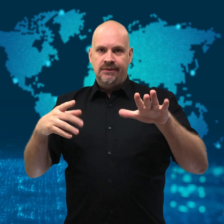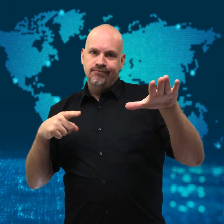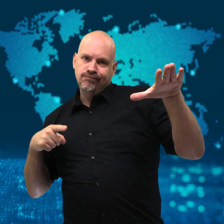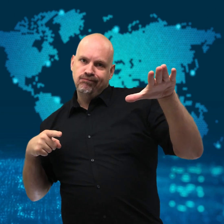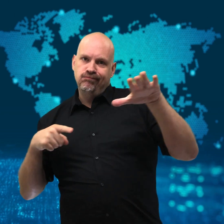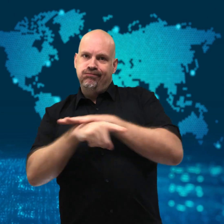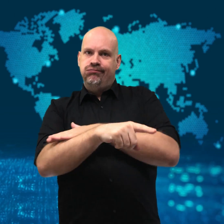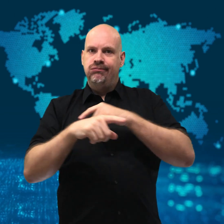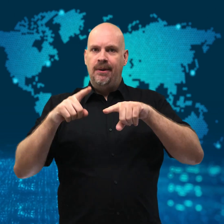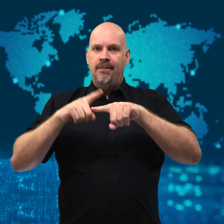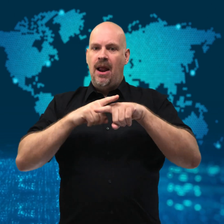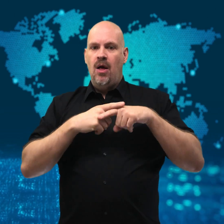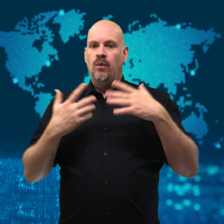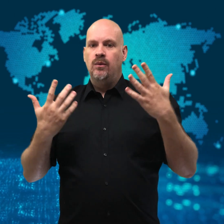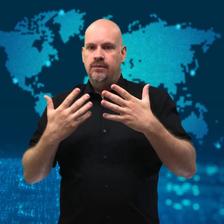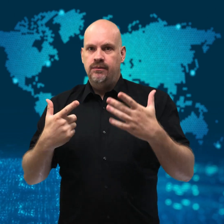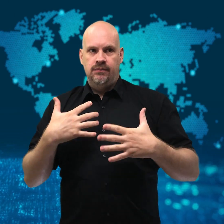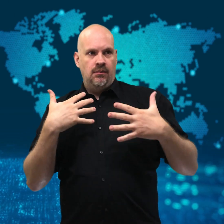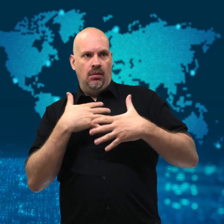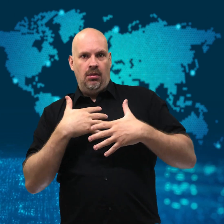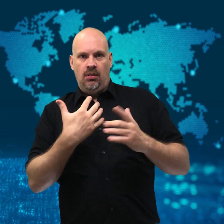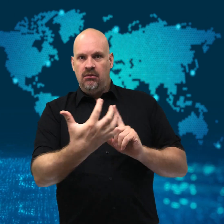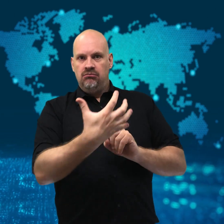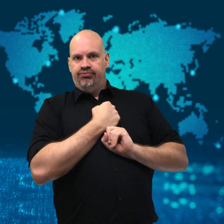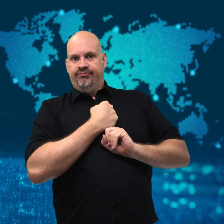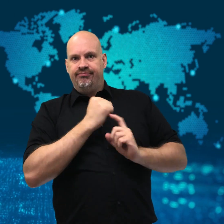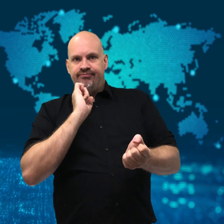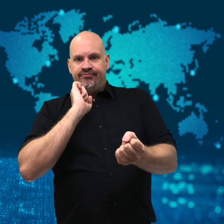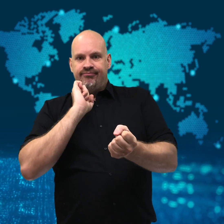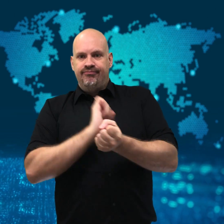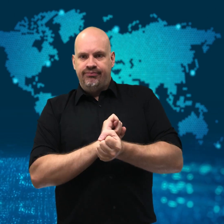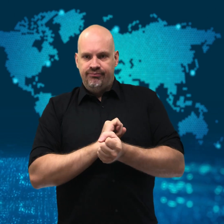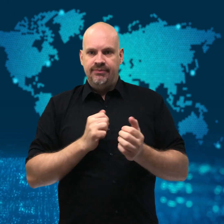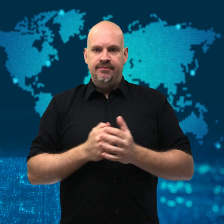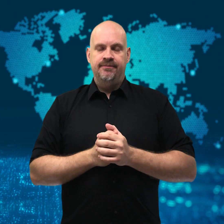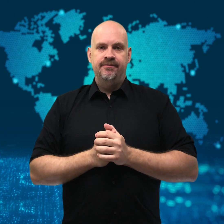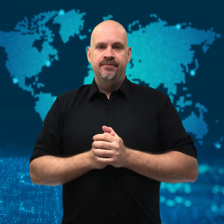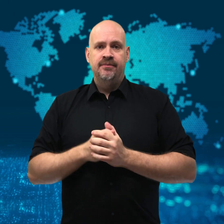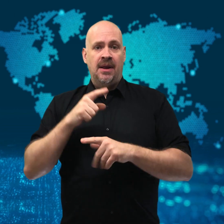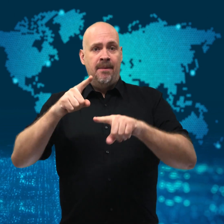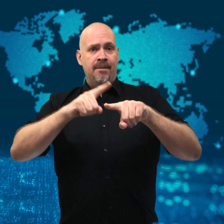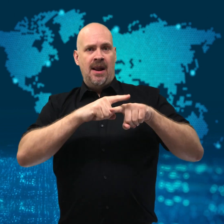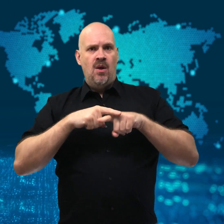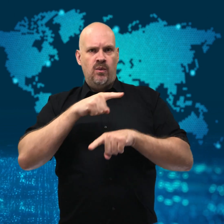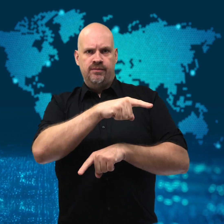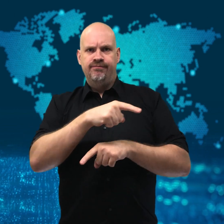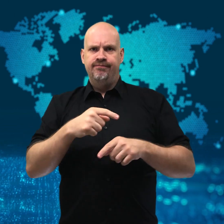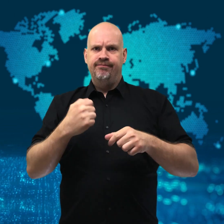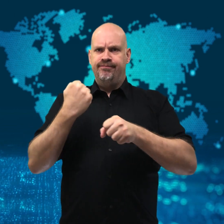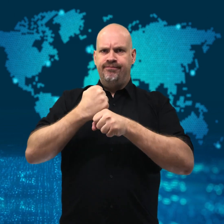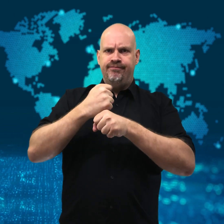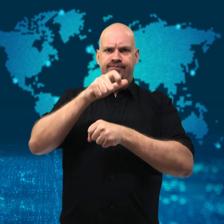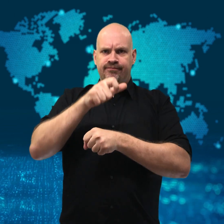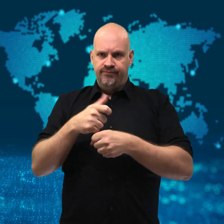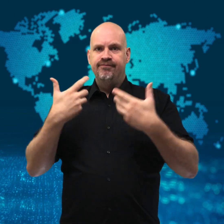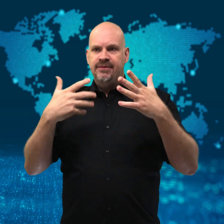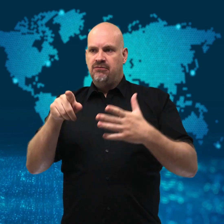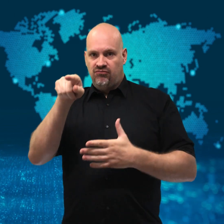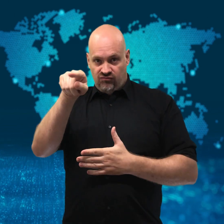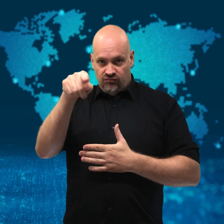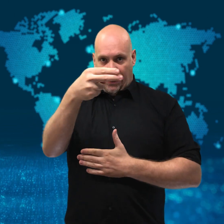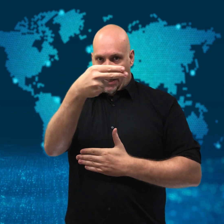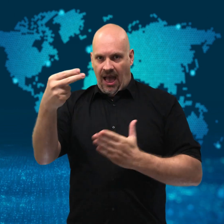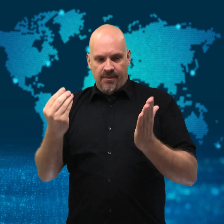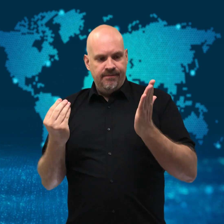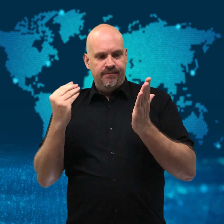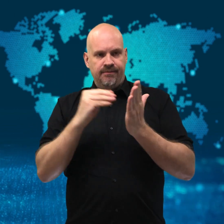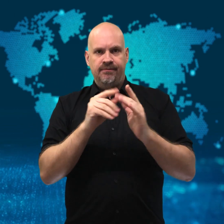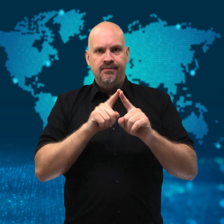Protasevich’s name is on a list of terrorists made by Belarus’ security agency.